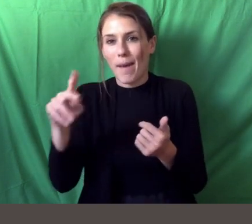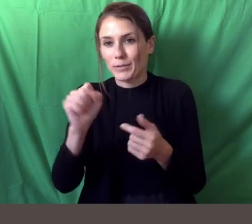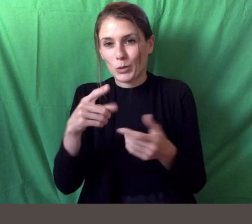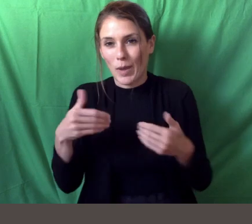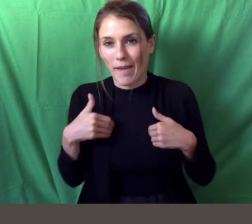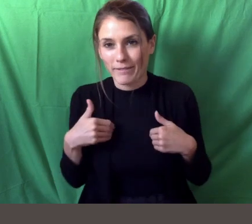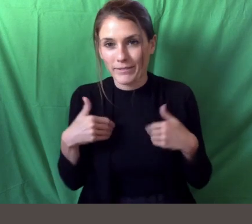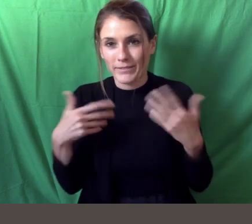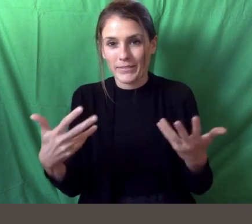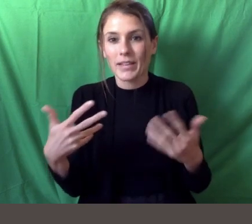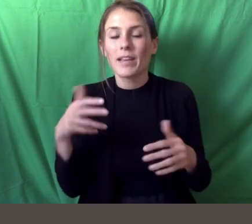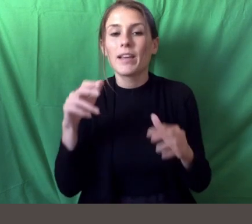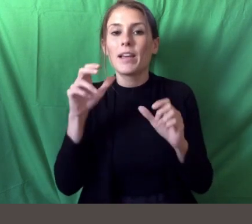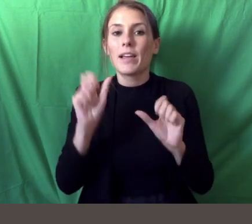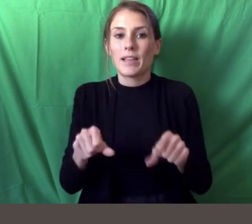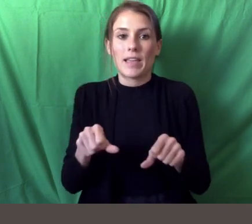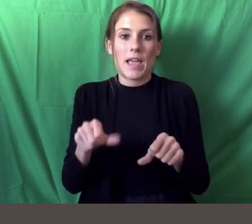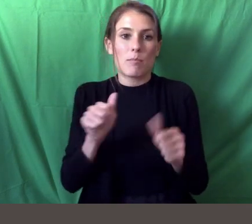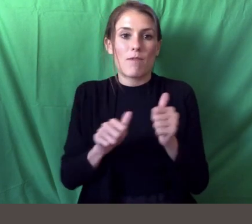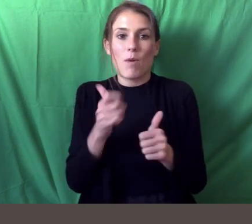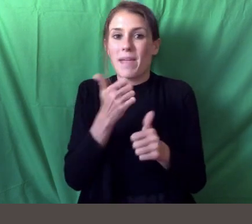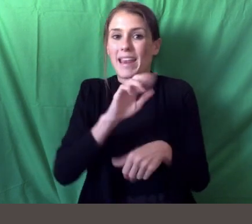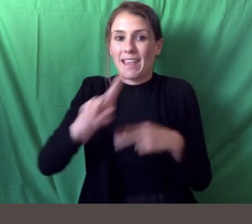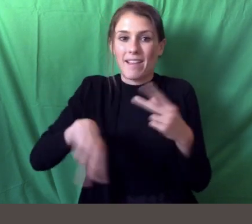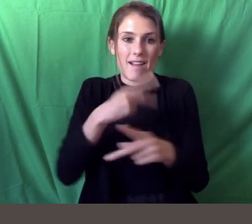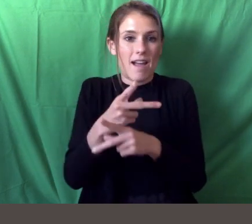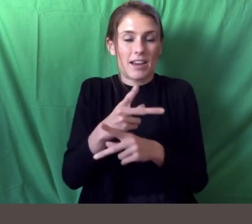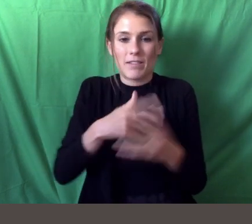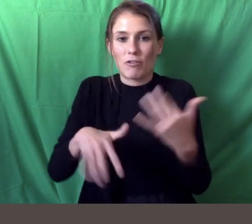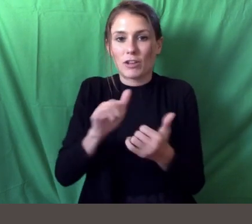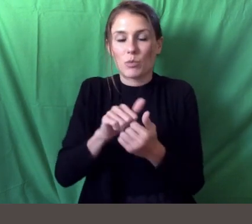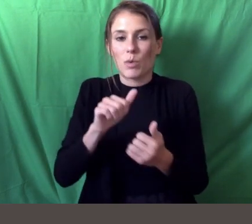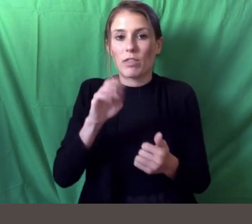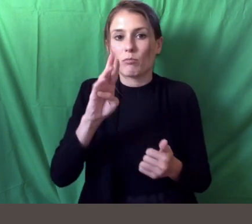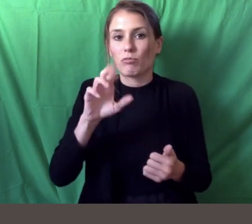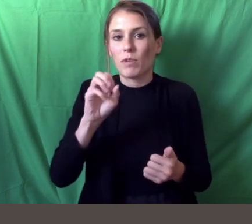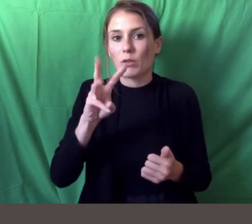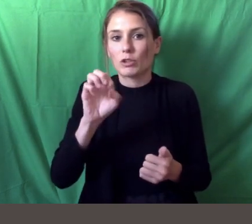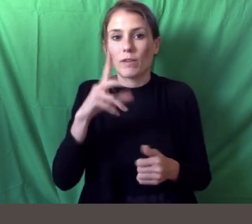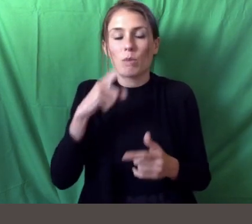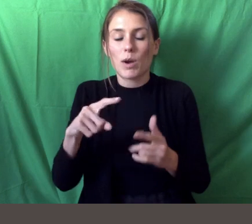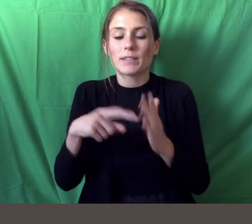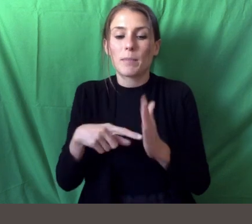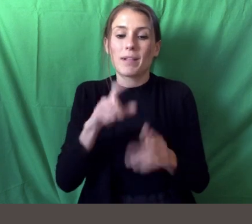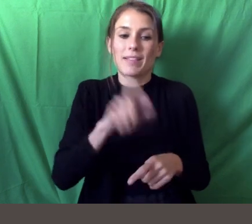PlayWright can perform any kind of interaction with the browser, such as clicking elements and scraping text.